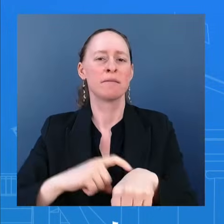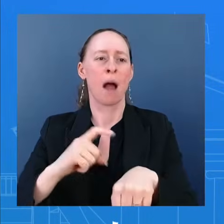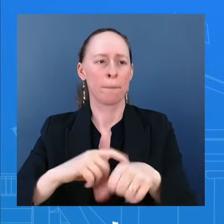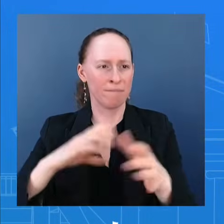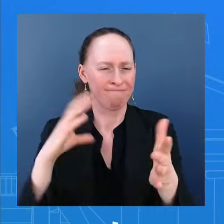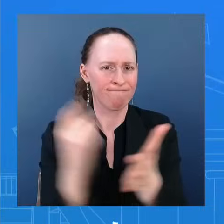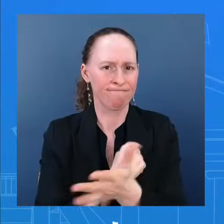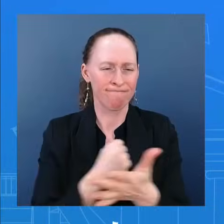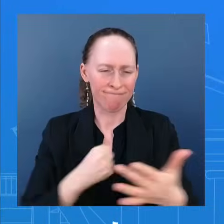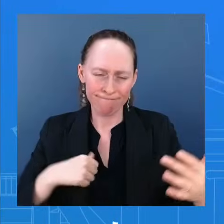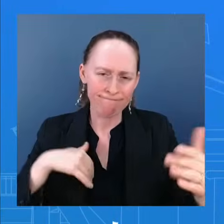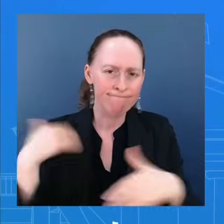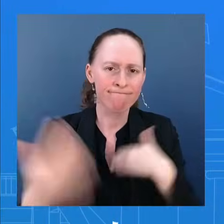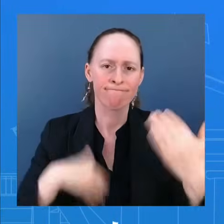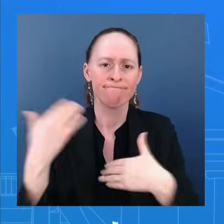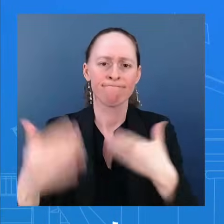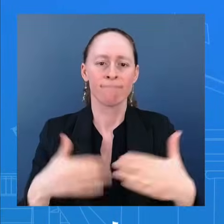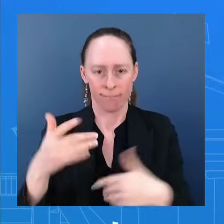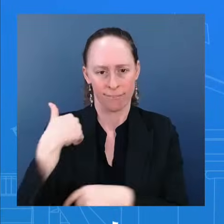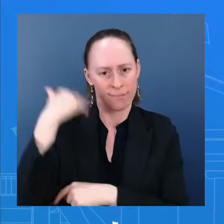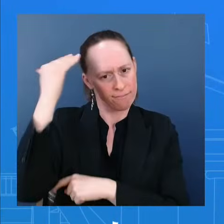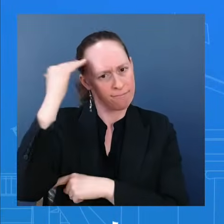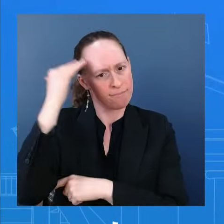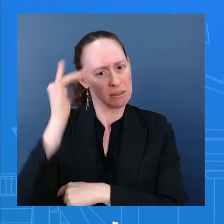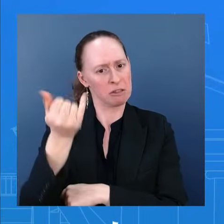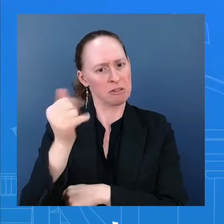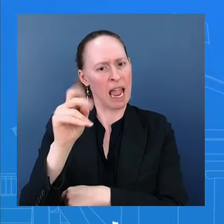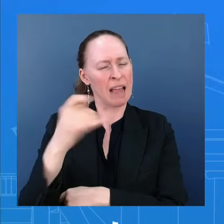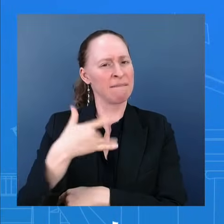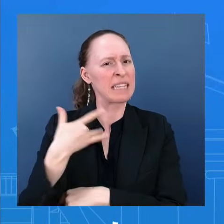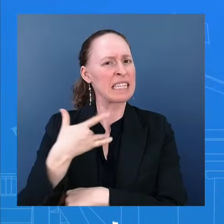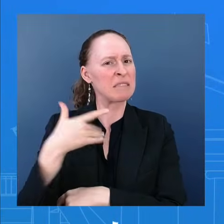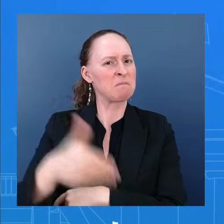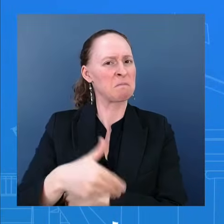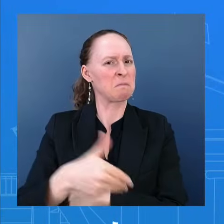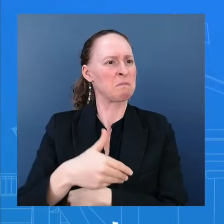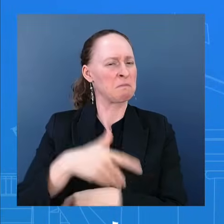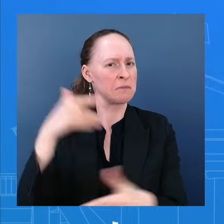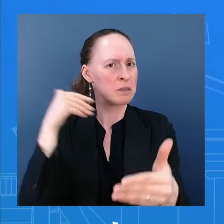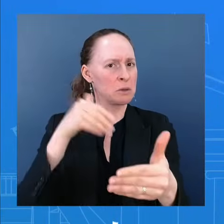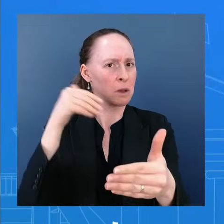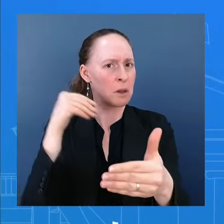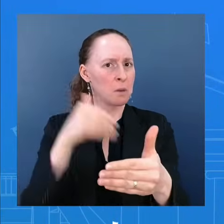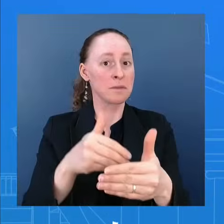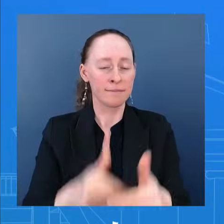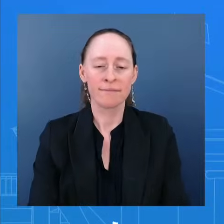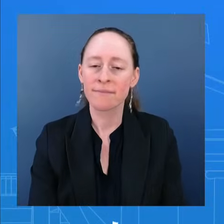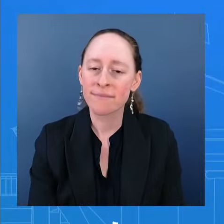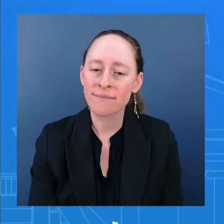I mean, this is a great opportunity right now to do it. Ms. Jean-Pierre: Go ahead. The Press: Thank you, Karine. Just to follow on Gaza.